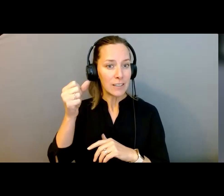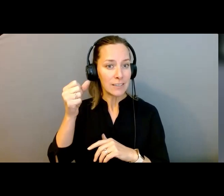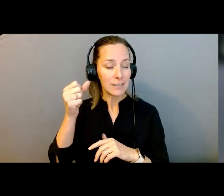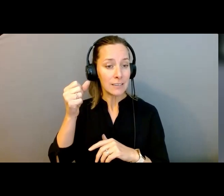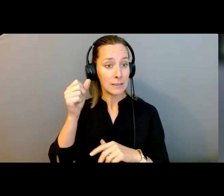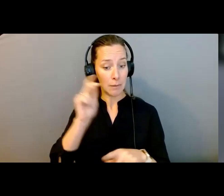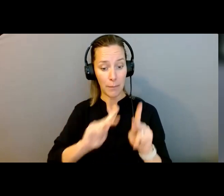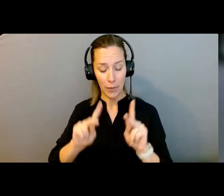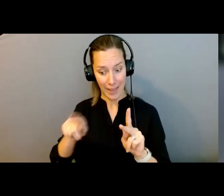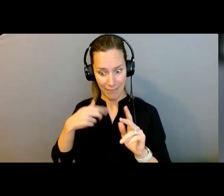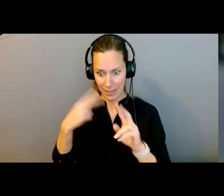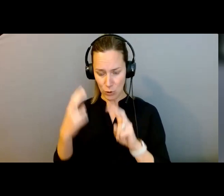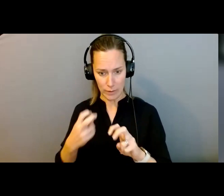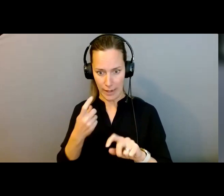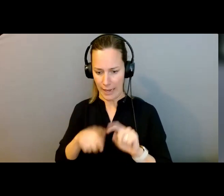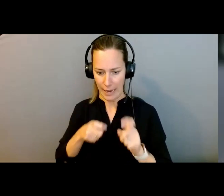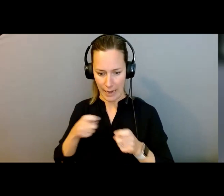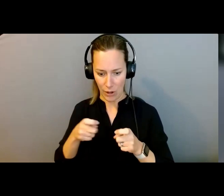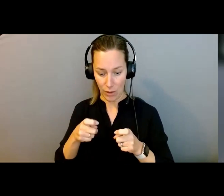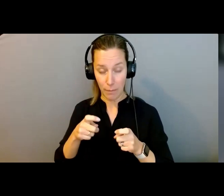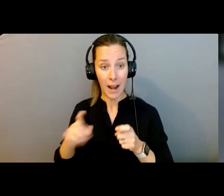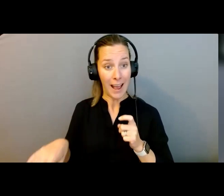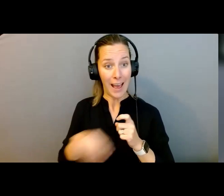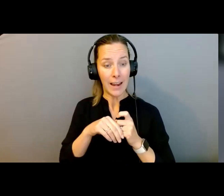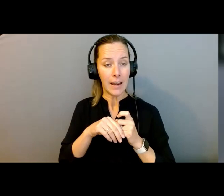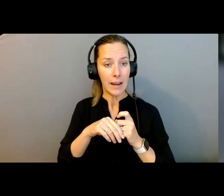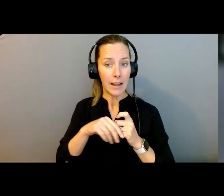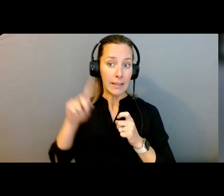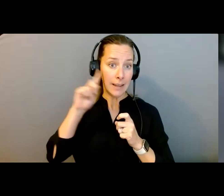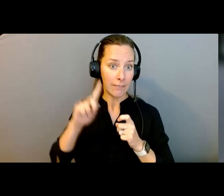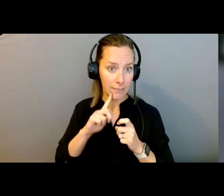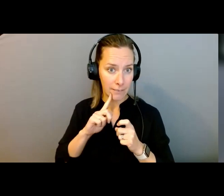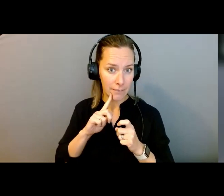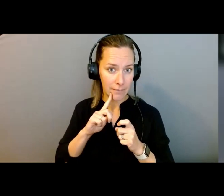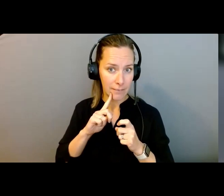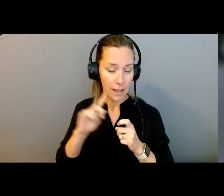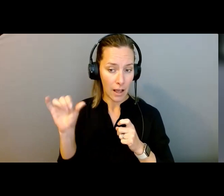able to deal with, and then have a hearing loss, specifically deaf, how it does sort of complicate